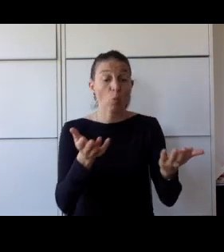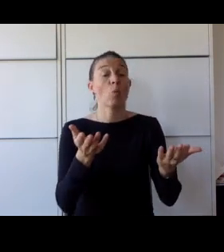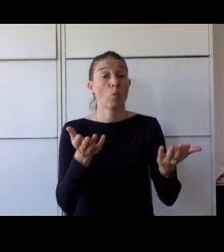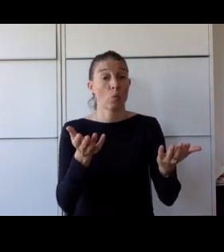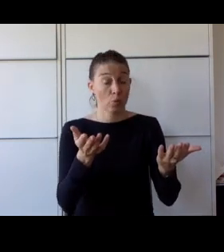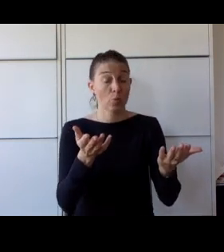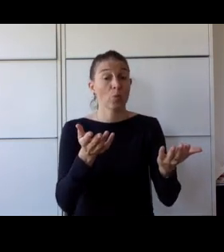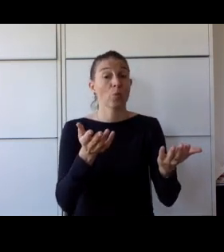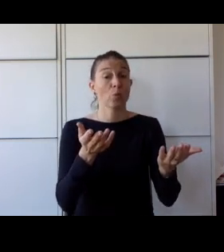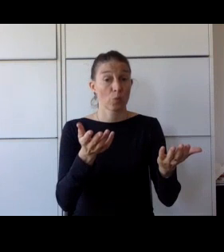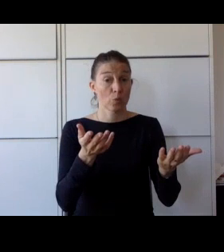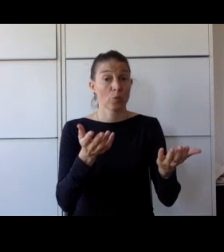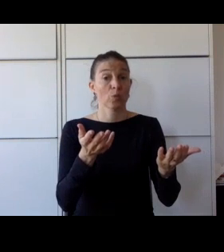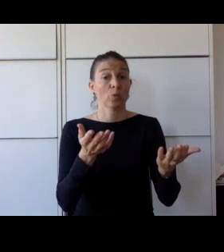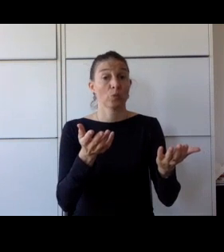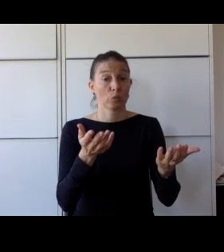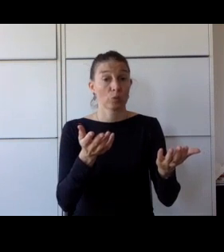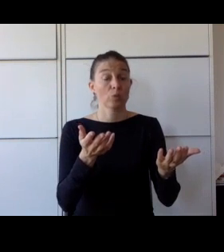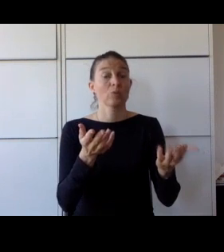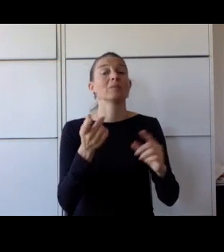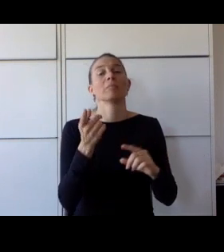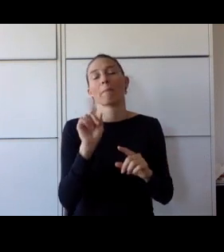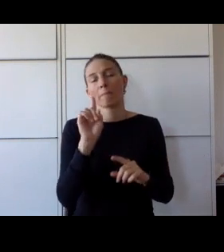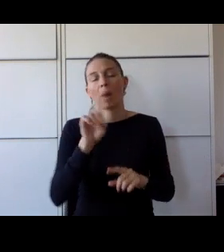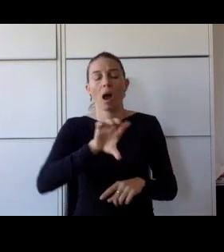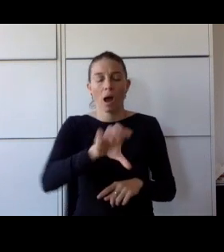And that countries will determine for themselves.